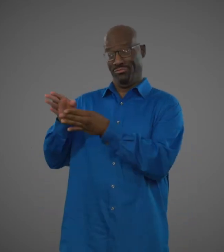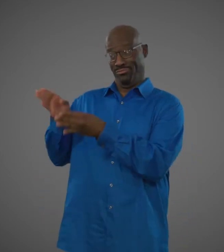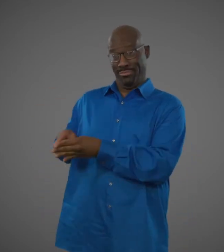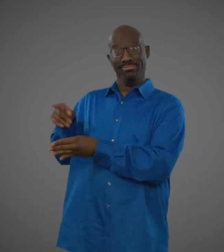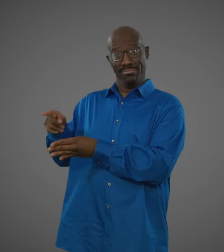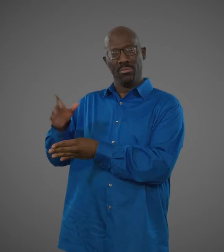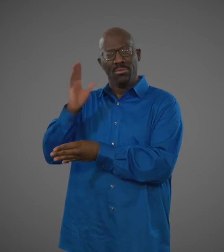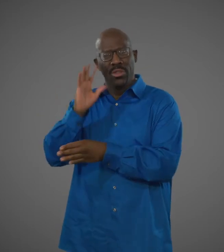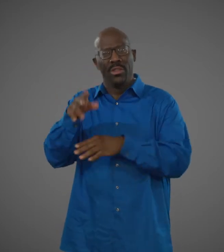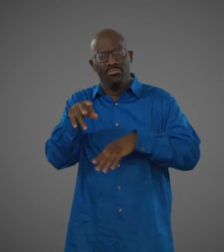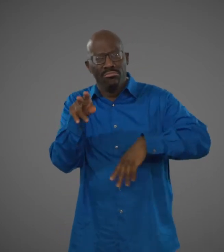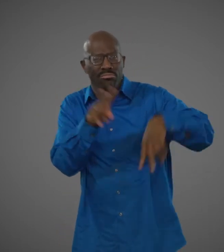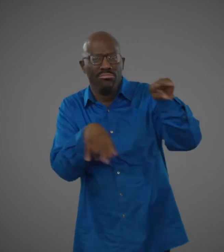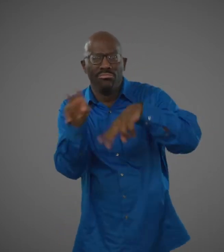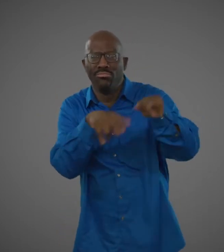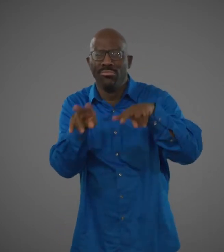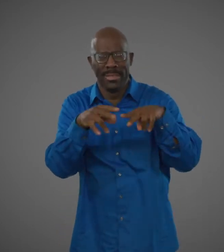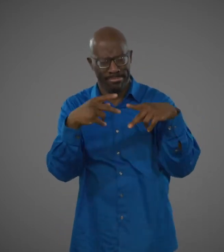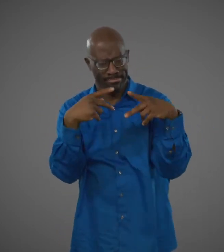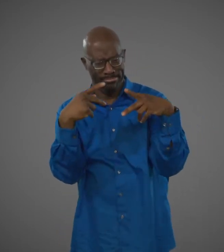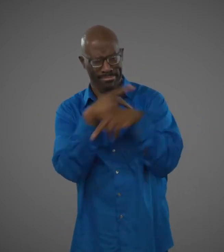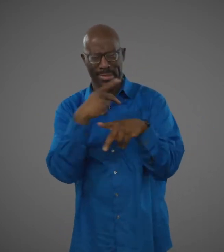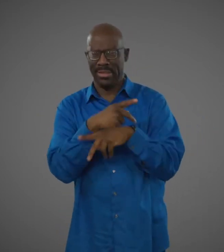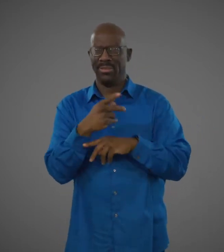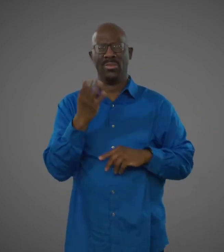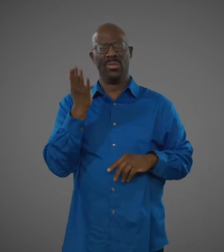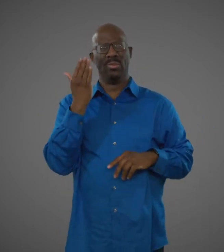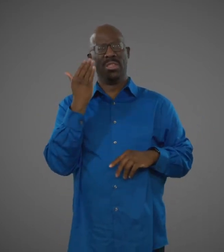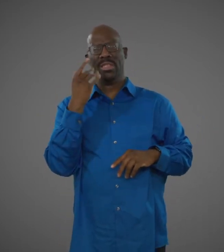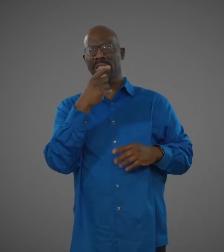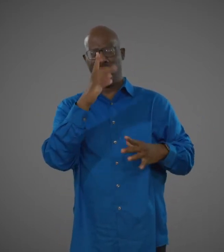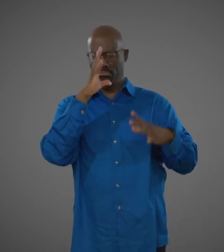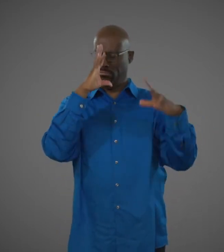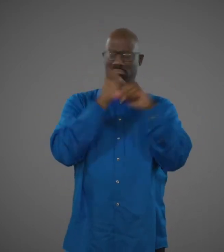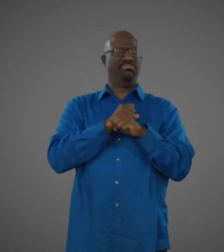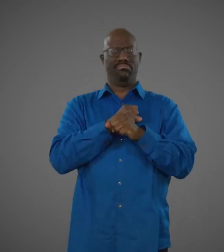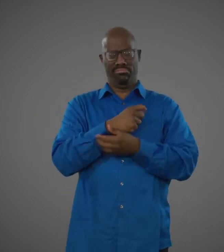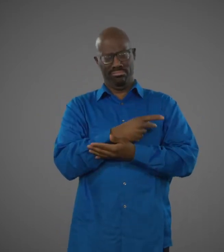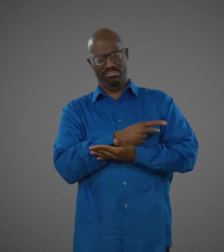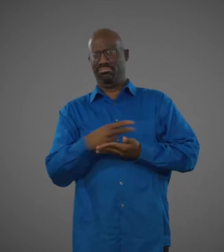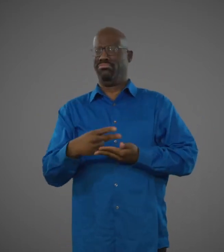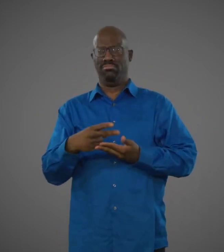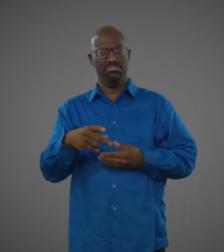The doctor will examine you and try to figure out what's causing you to faint.